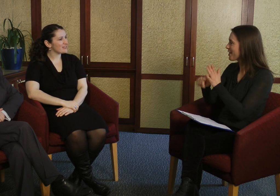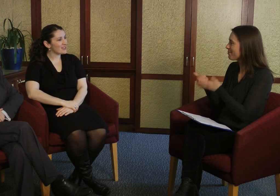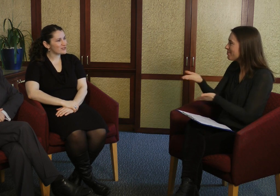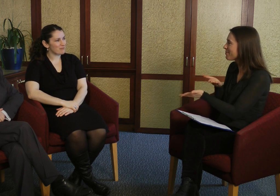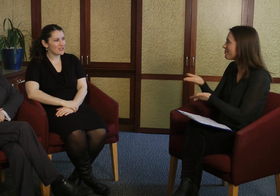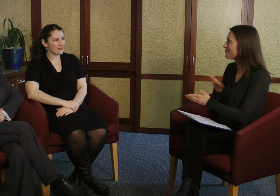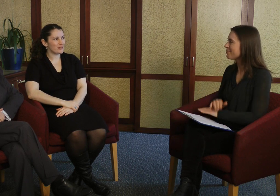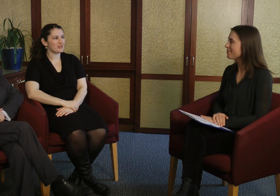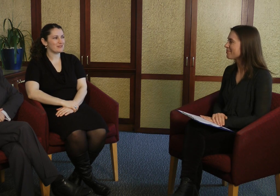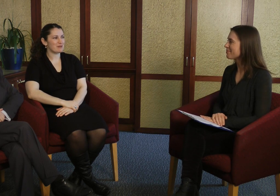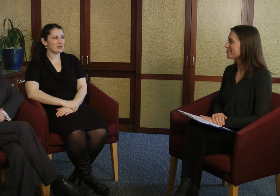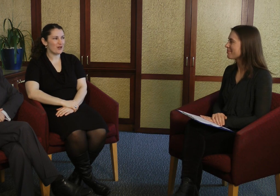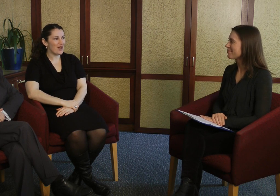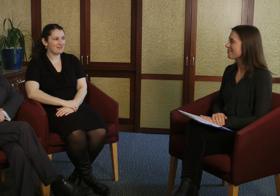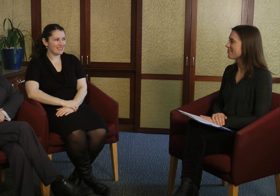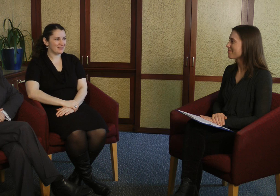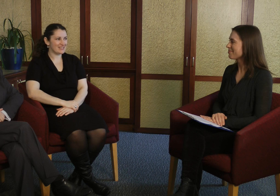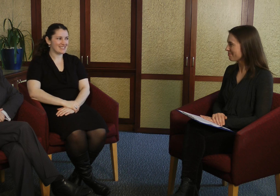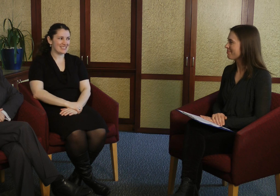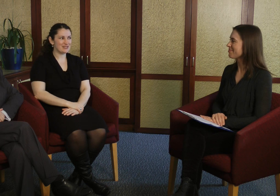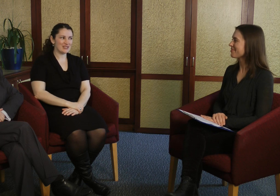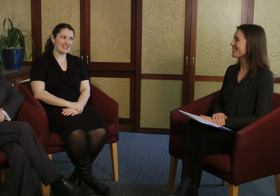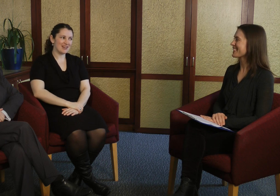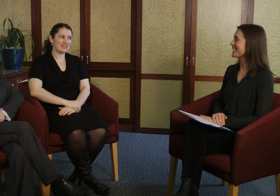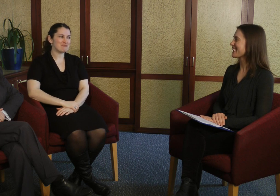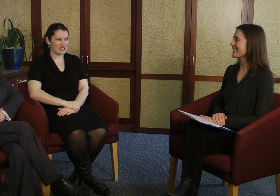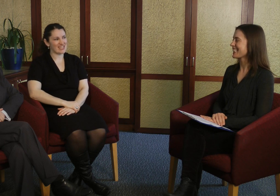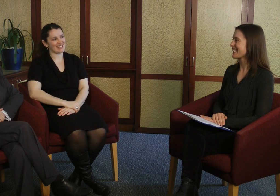well. So thank you so much for giving up your time for this interview today. I really appreciate